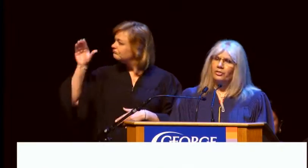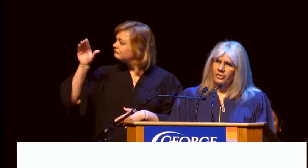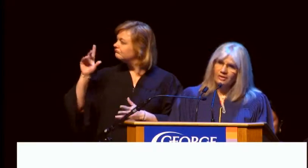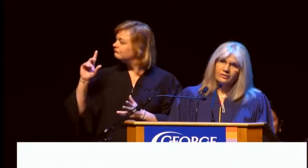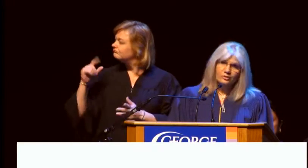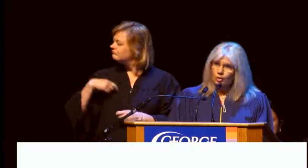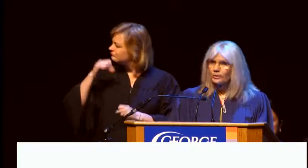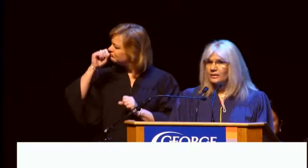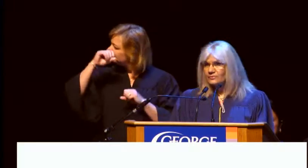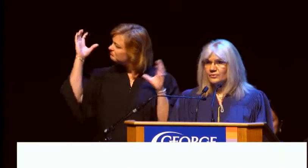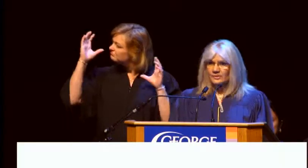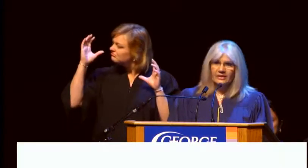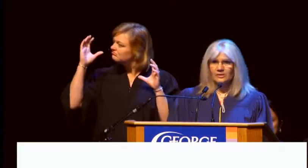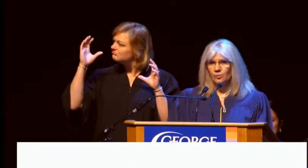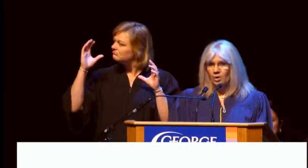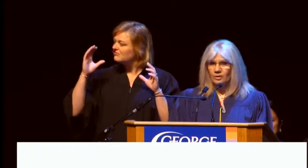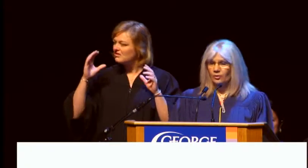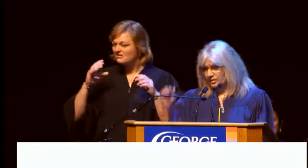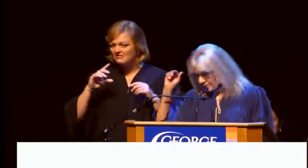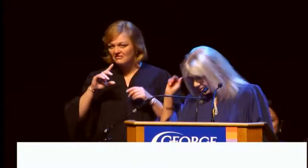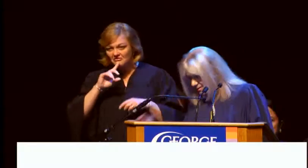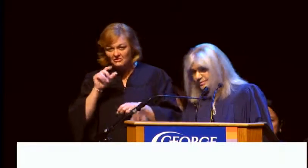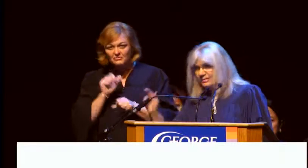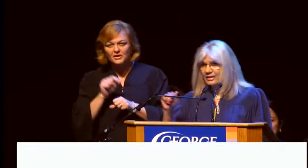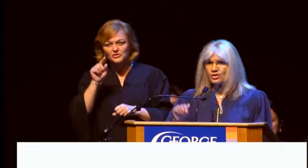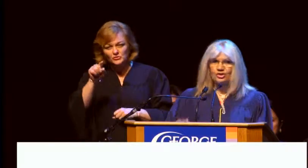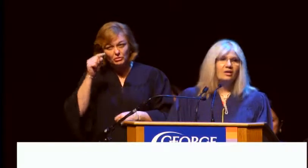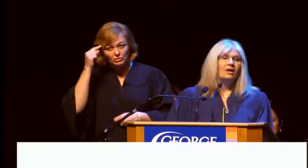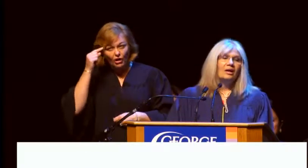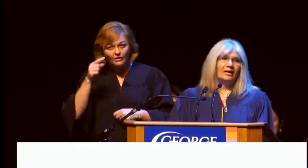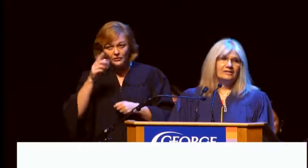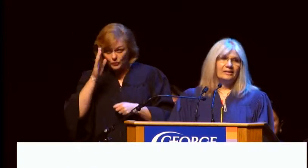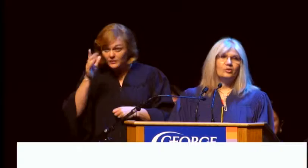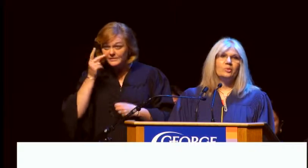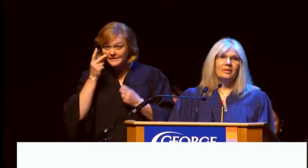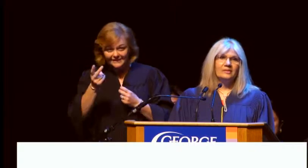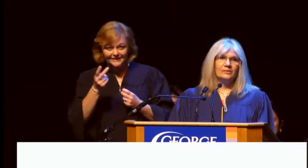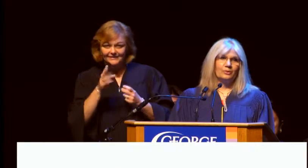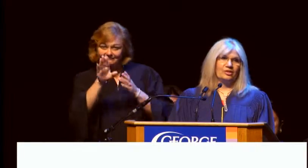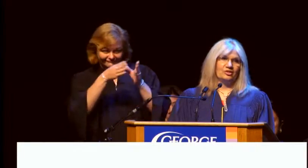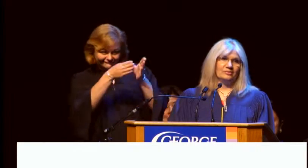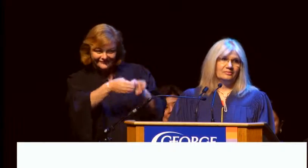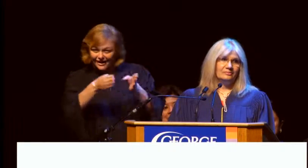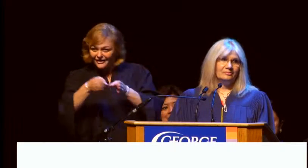THINK THAT YOU WOULD LIVE TO SEE US WALK ACROSS THIS STAGE ON SUCH A MOMENTOUS OCCASION? NO! .